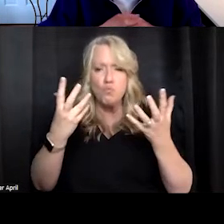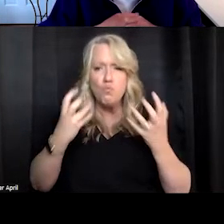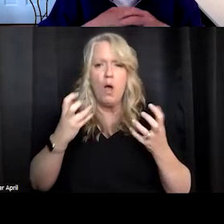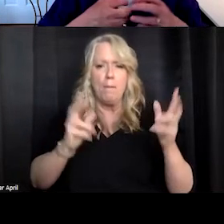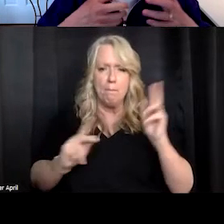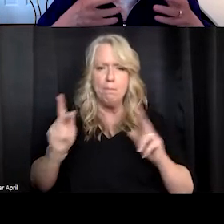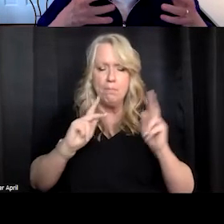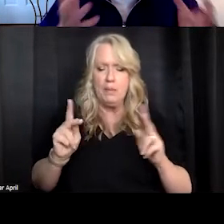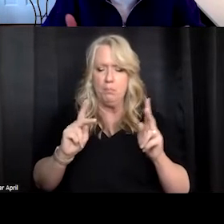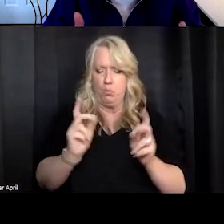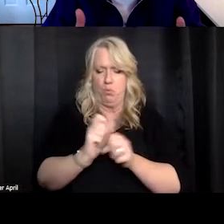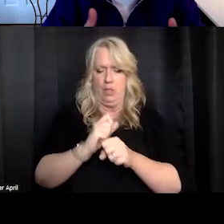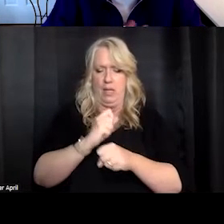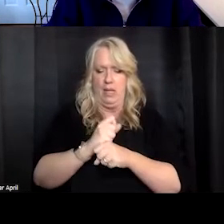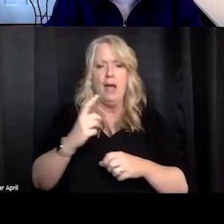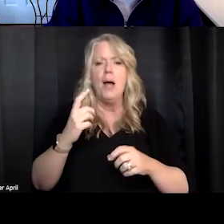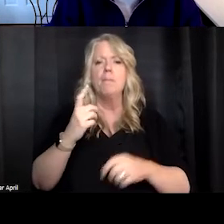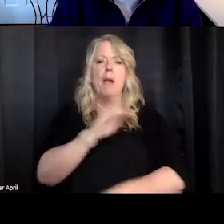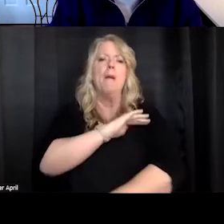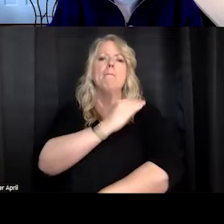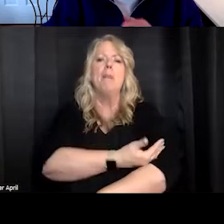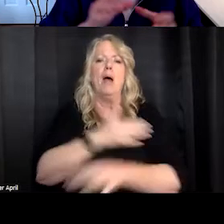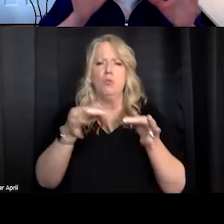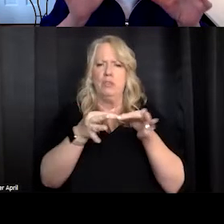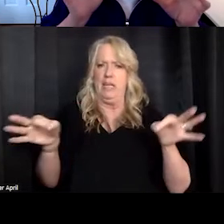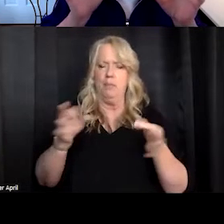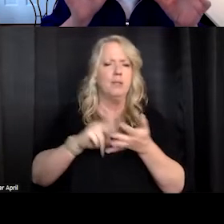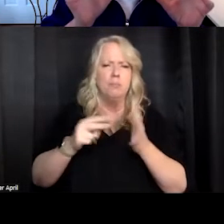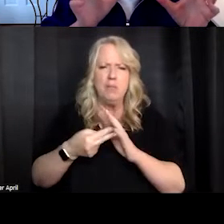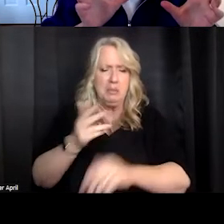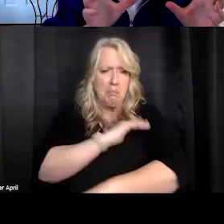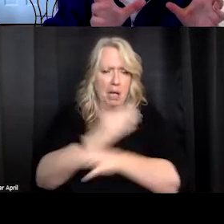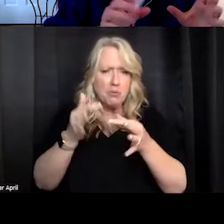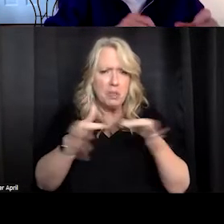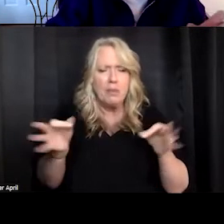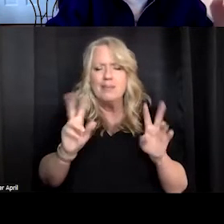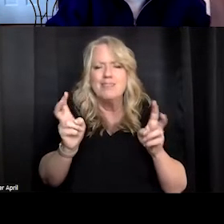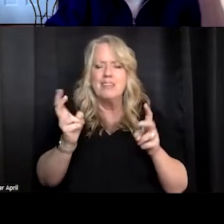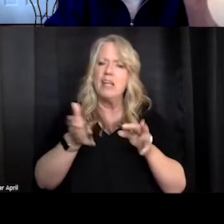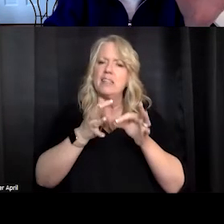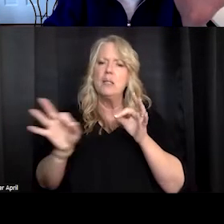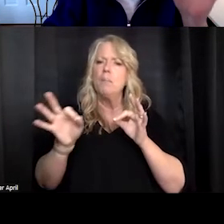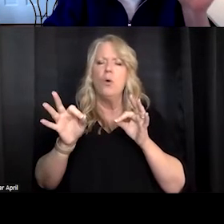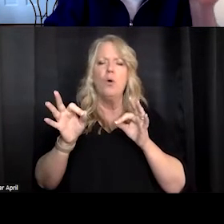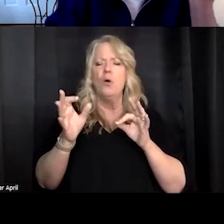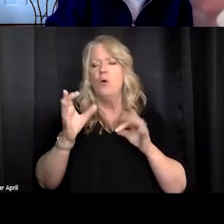ANTI, PRESCRIBING A MEDICATION FOR PEOPLE, WE FIRST WANT PEOPLE TO CRAFT WHAT I CALL, A POWER STATEMENT